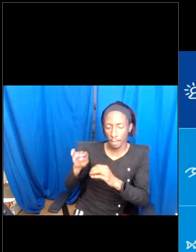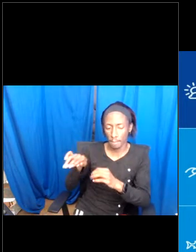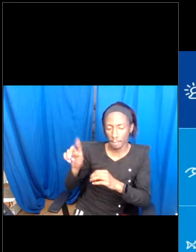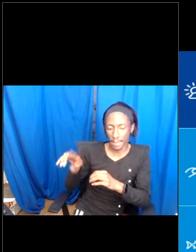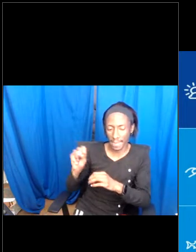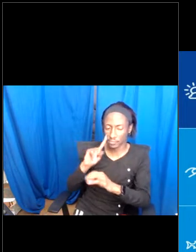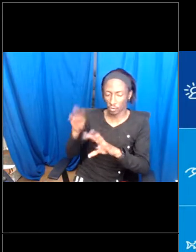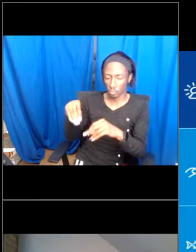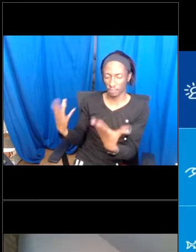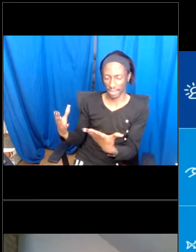Next slide.